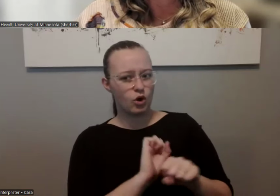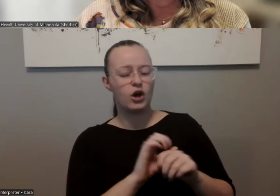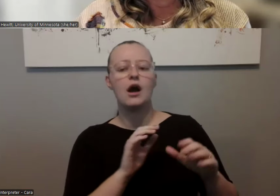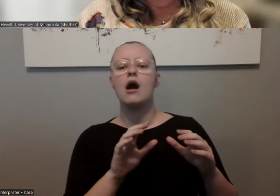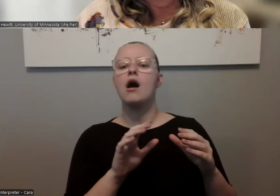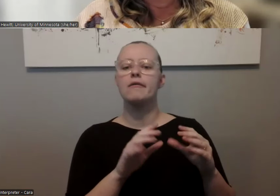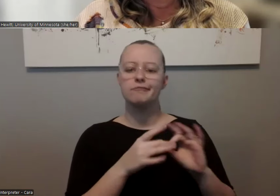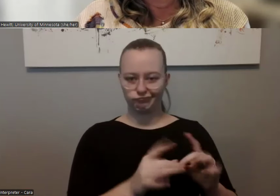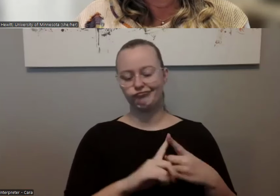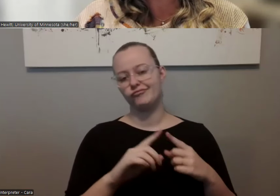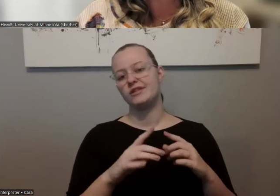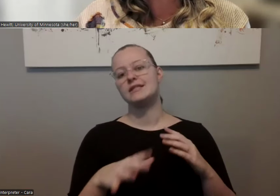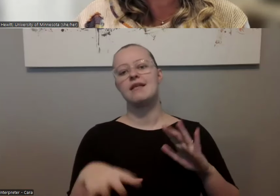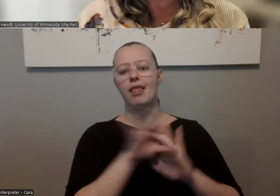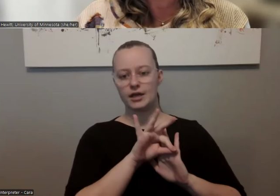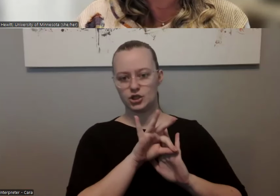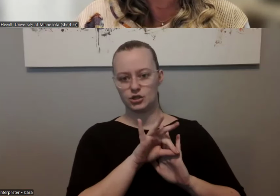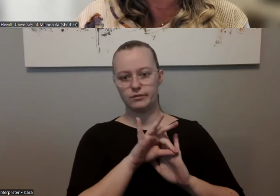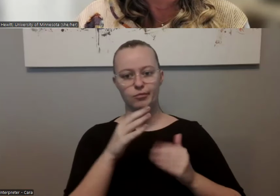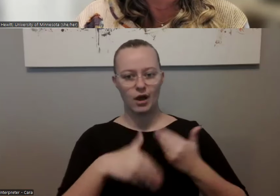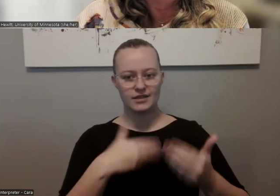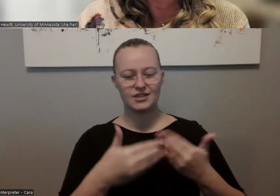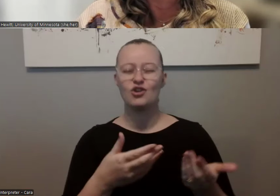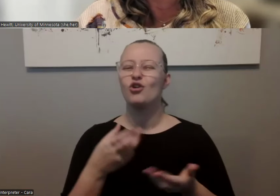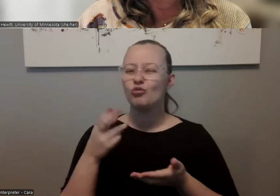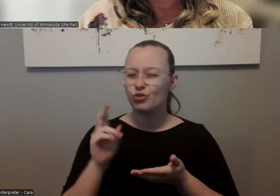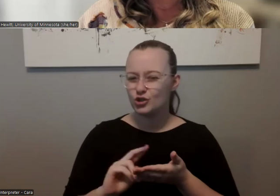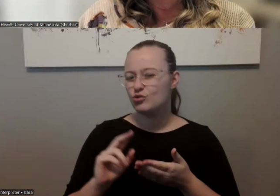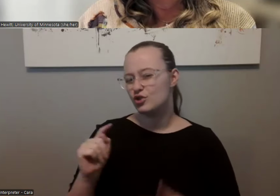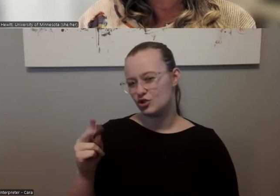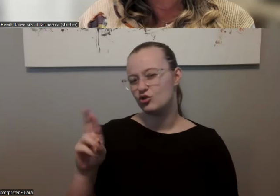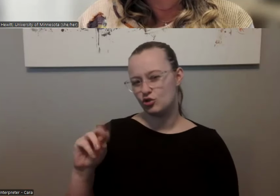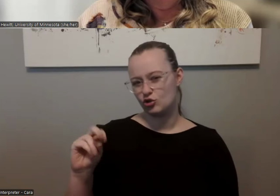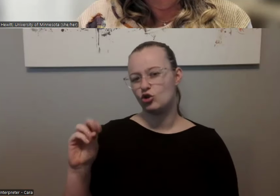processes that will reduce the likelihood you're going to terminate somebody.